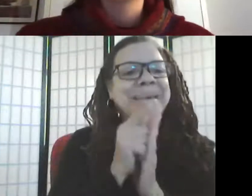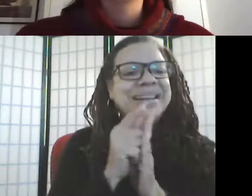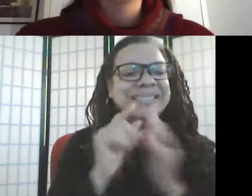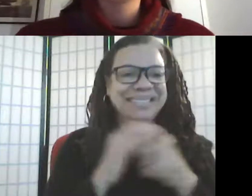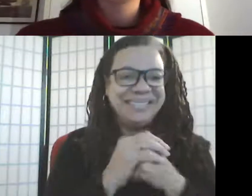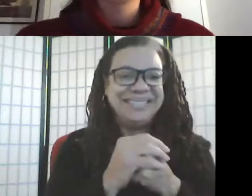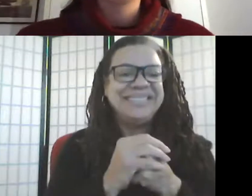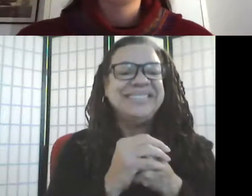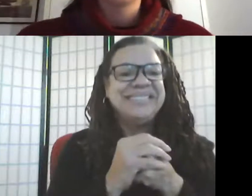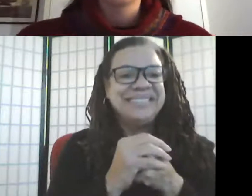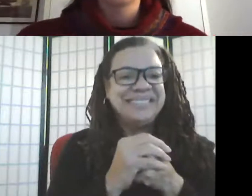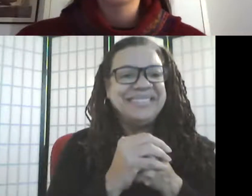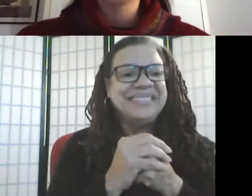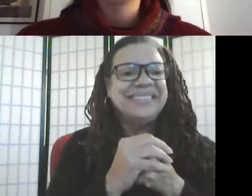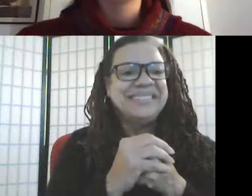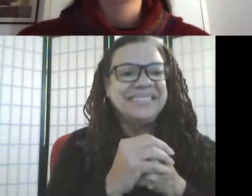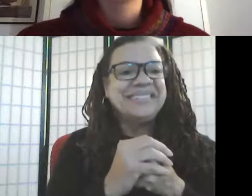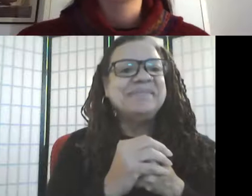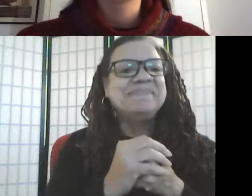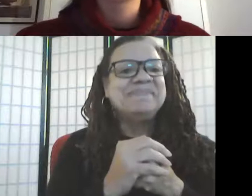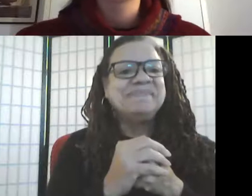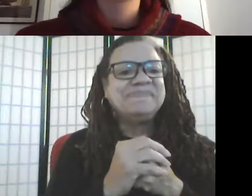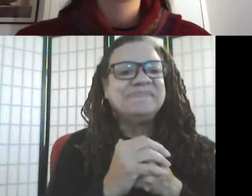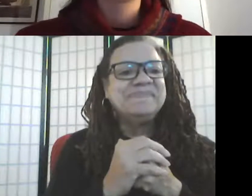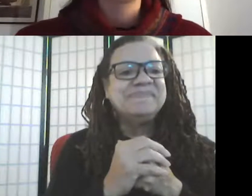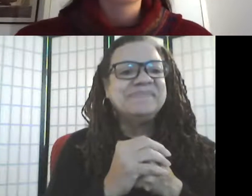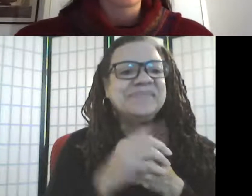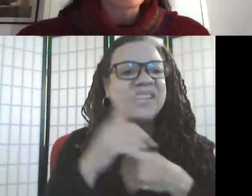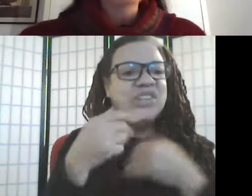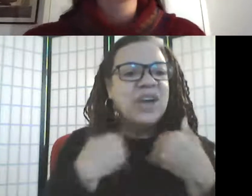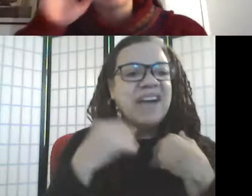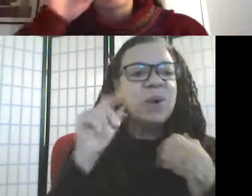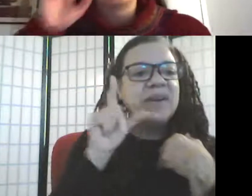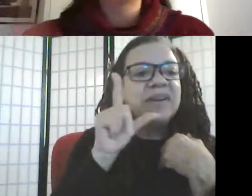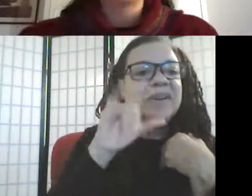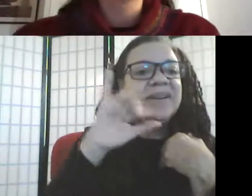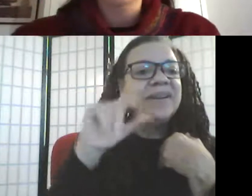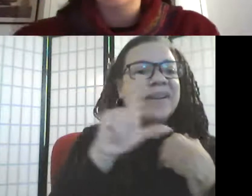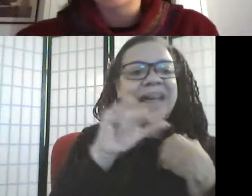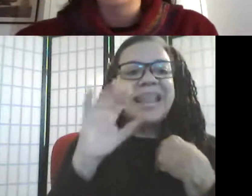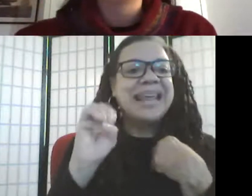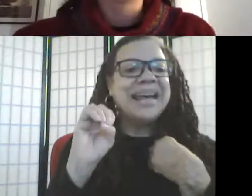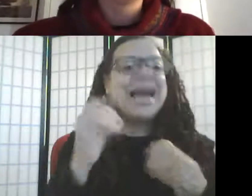Oh, did you have one Lillie? Or... Uh, no, I was saying we have like one minute